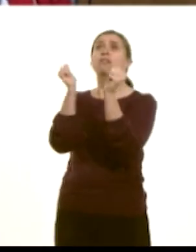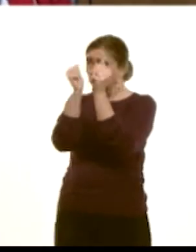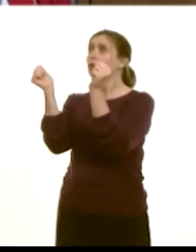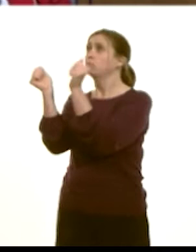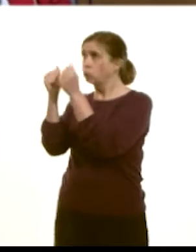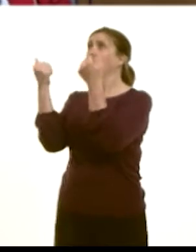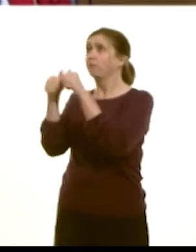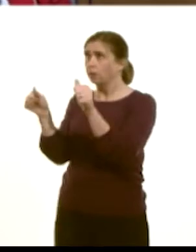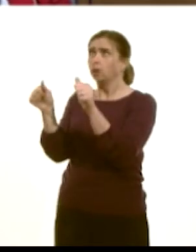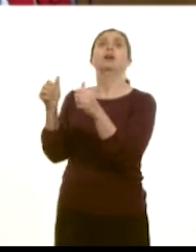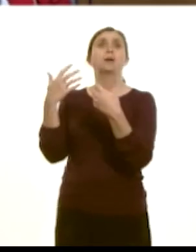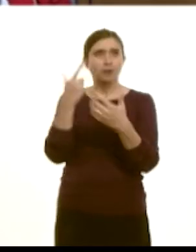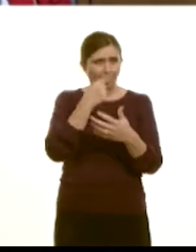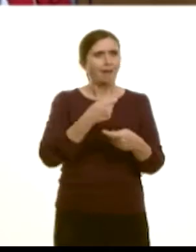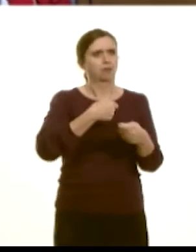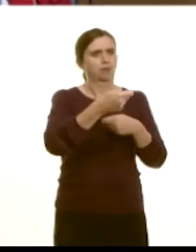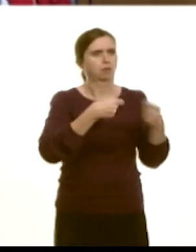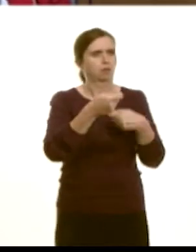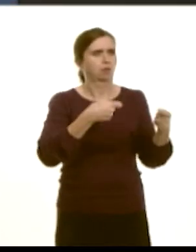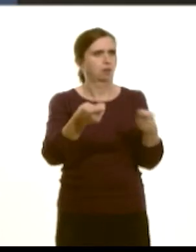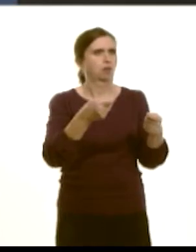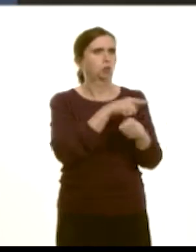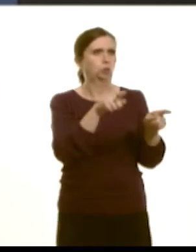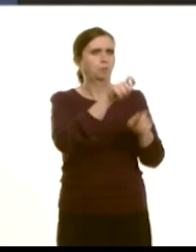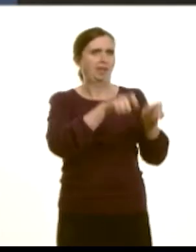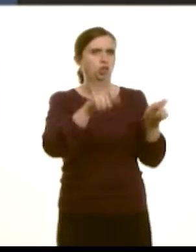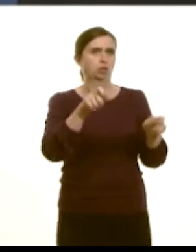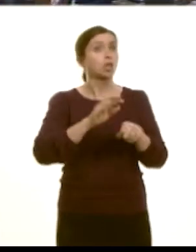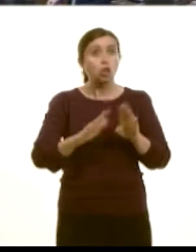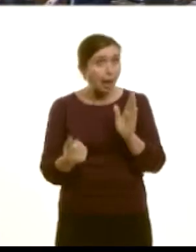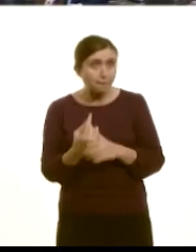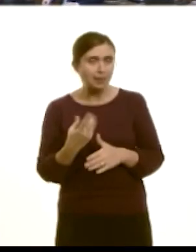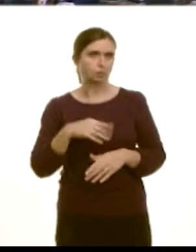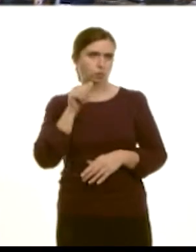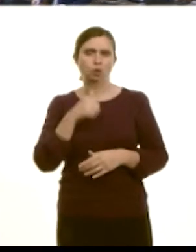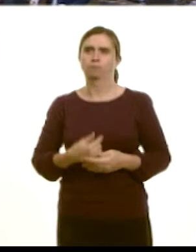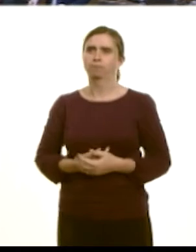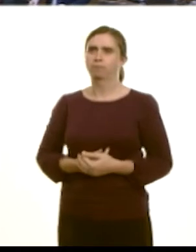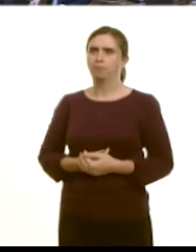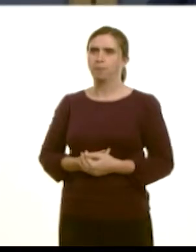If there is evidence that that is not happening, I would be grateful to see it. Y Llywydd / The Presiding Officer: We now move back to questions on the agenda and question